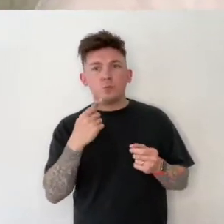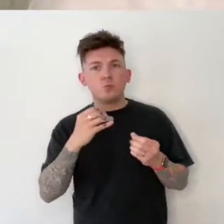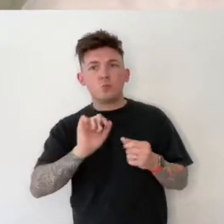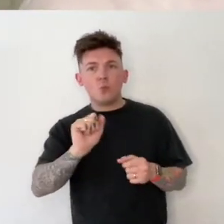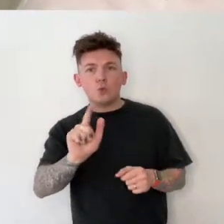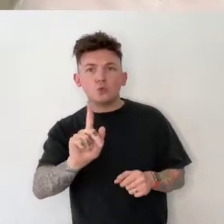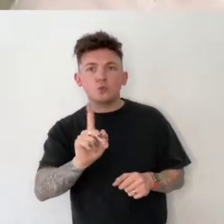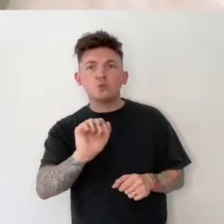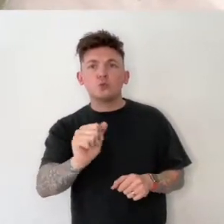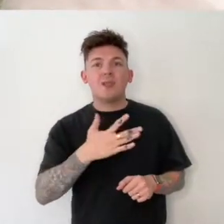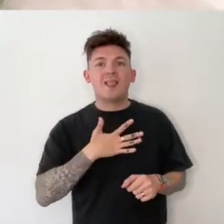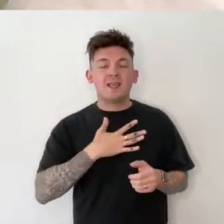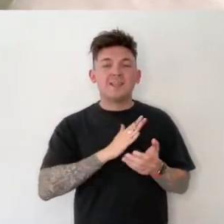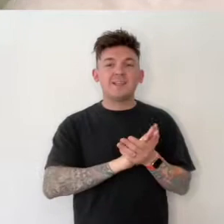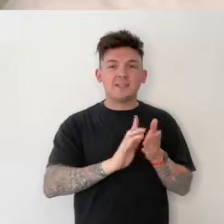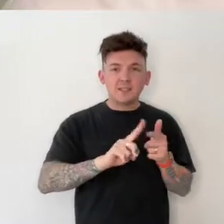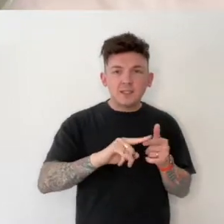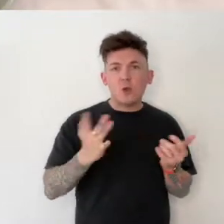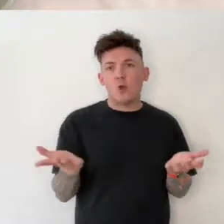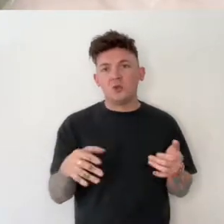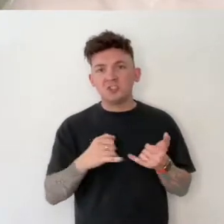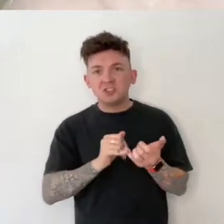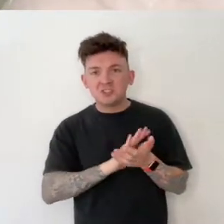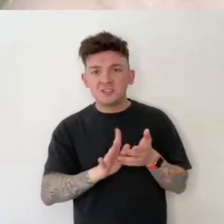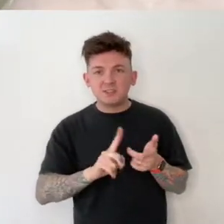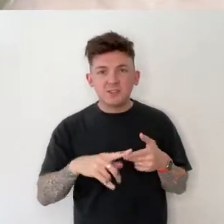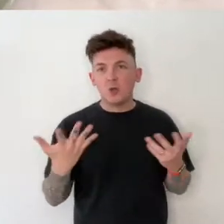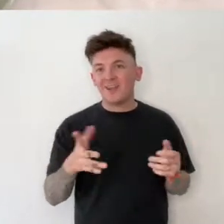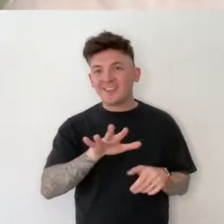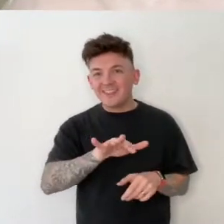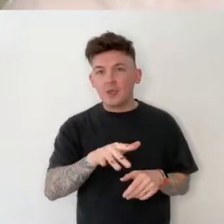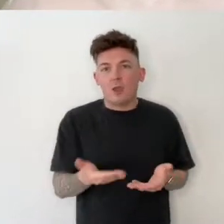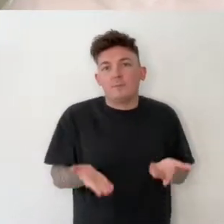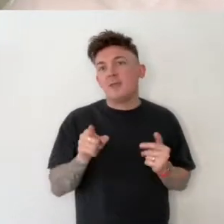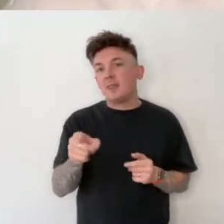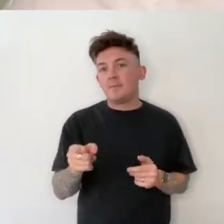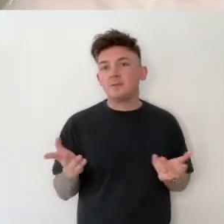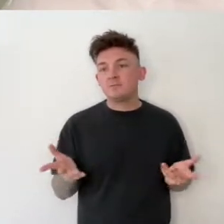wouldn't be like offended? As the conversation goes and the person feels it starts to feel